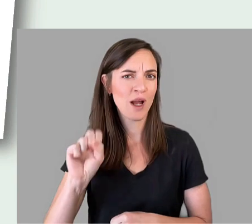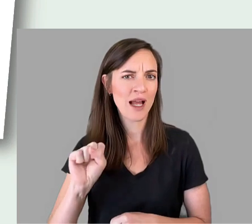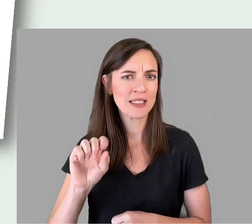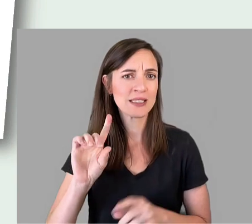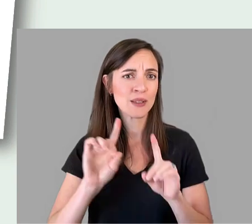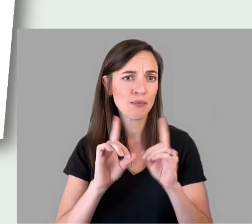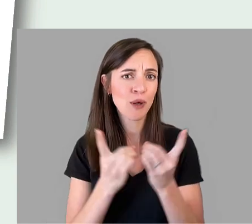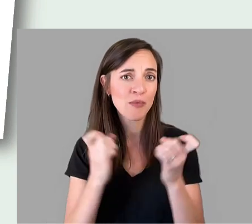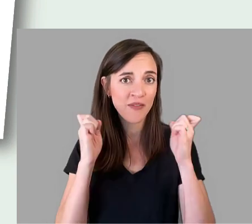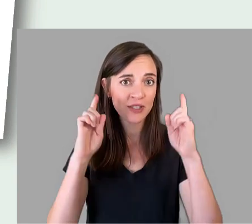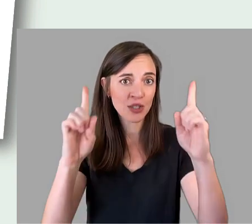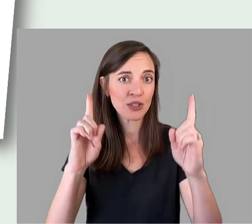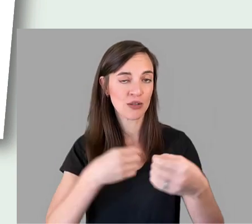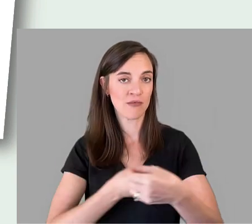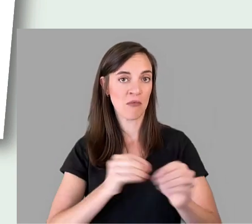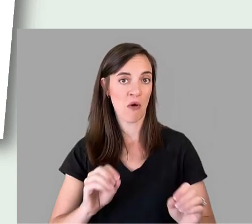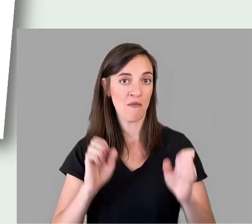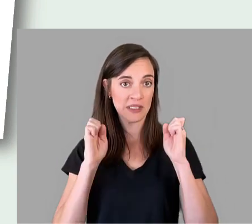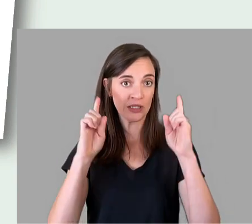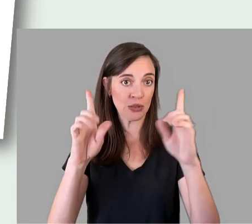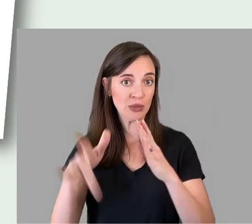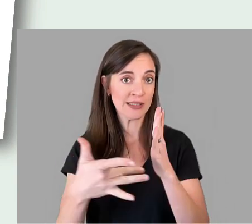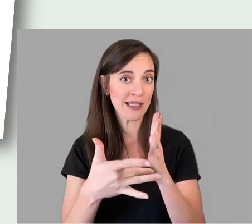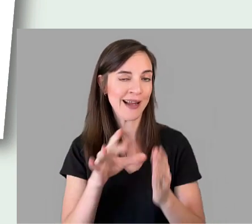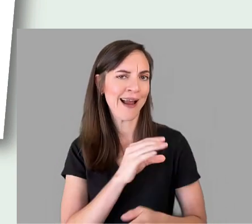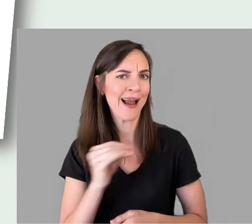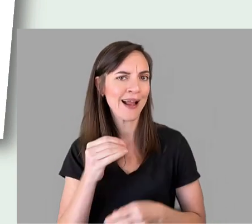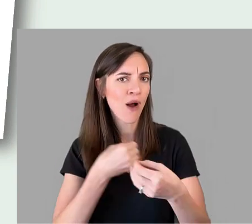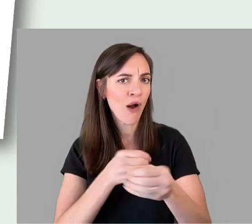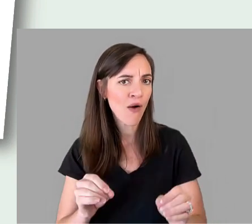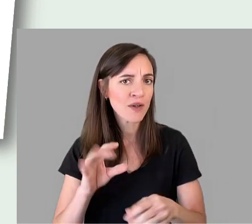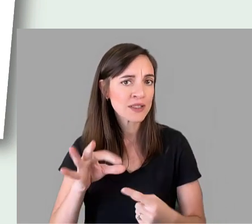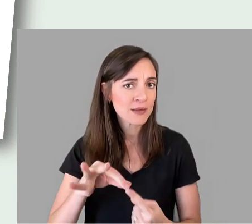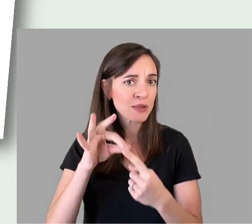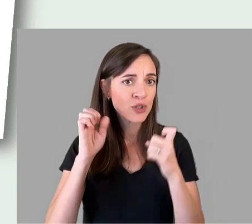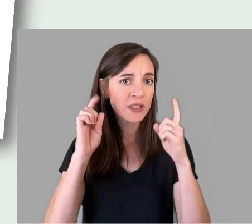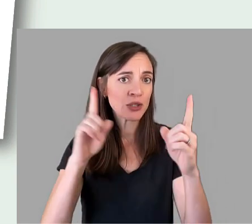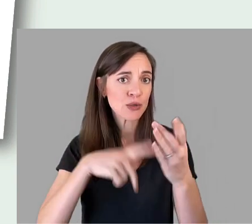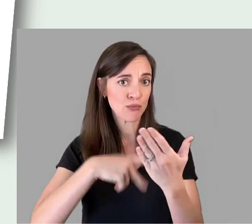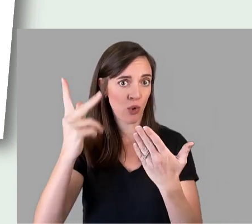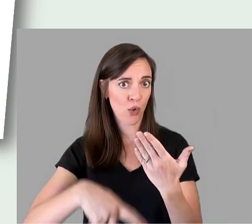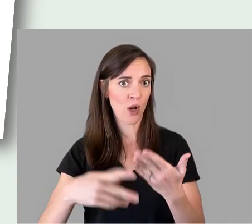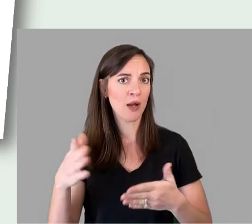Office of Educational Technology and the Office of Special Education Programs shared guidance in